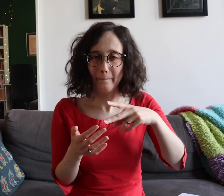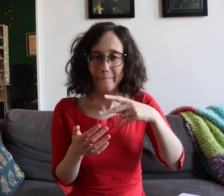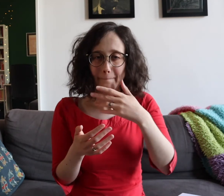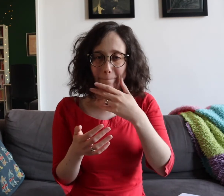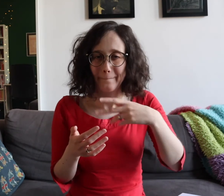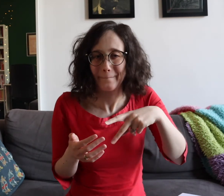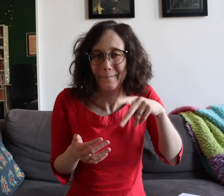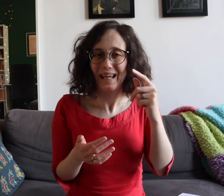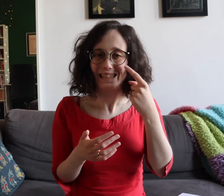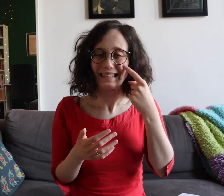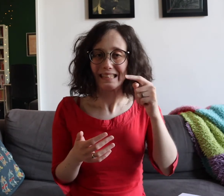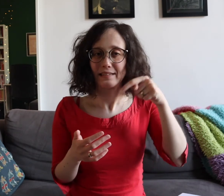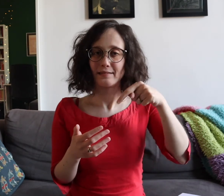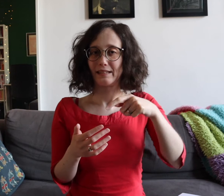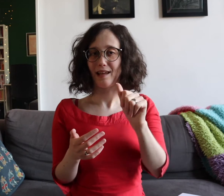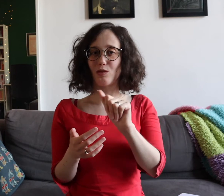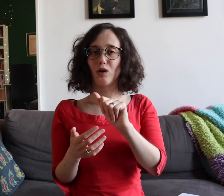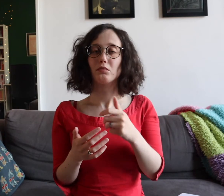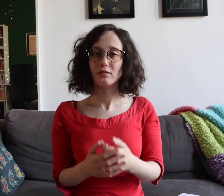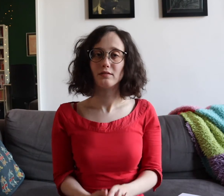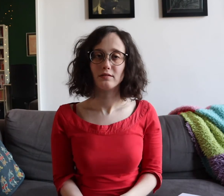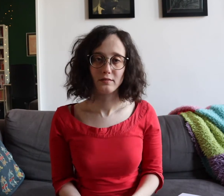I definitely noticed this more than here in Antwerp.